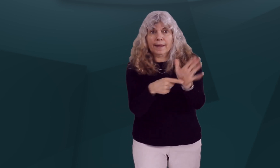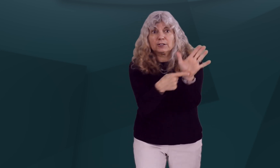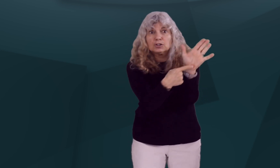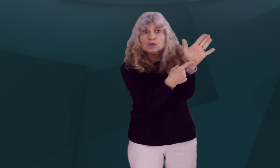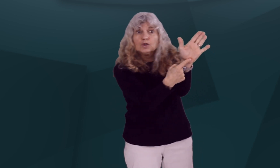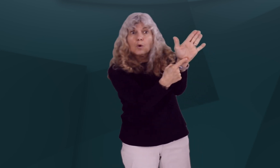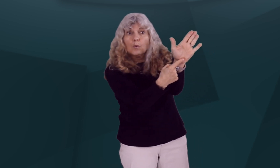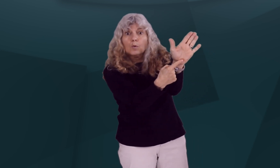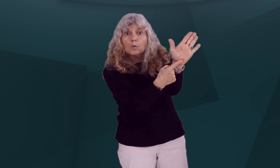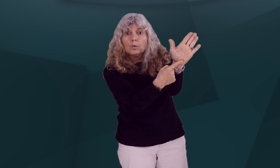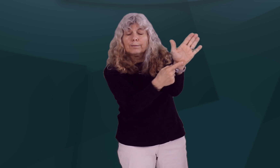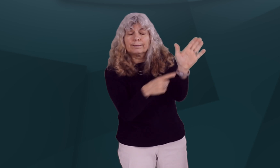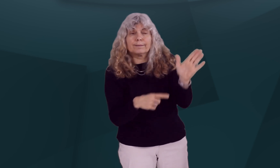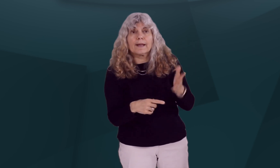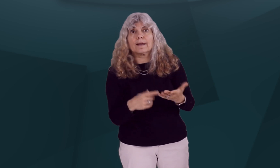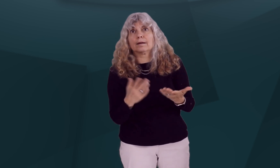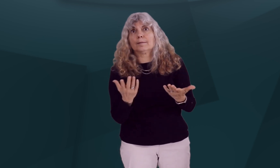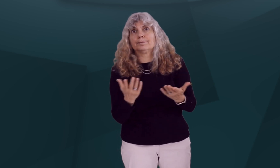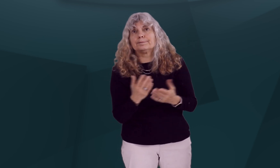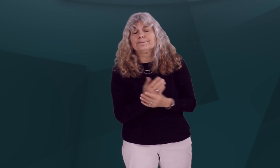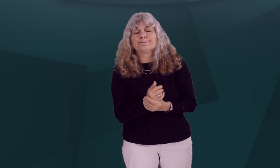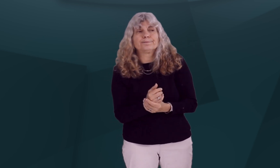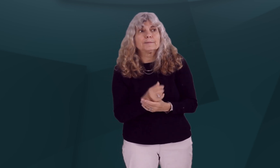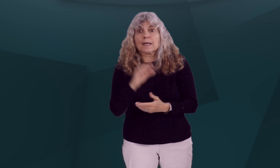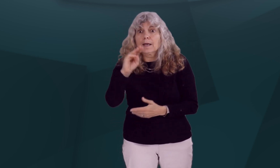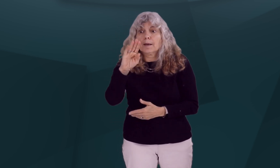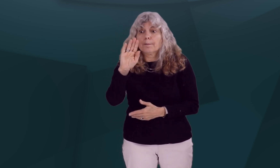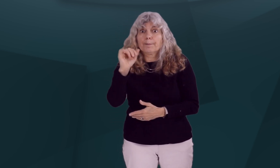They can type on the phone and show their order to the server.